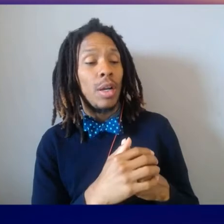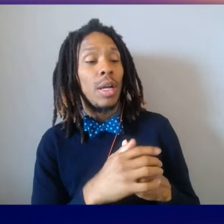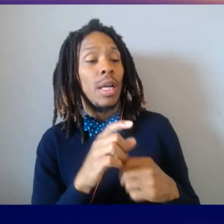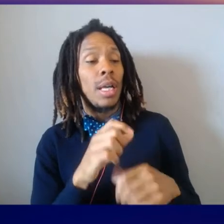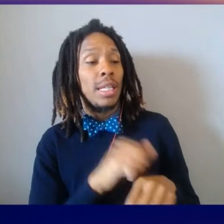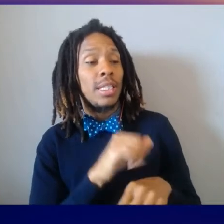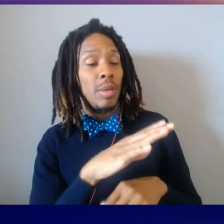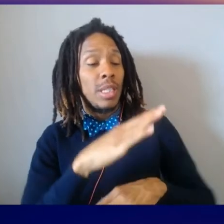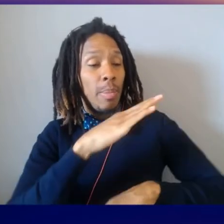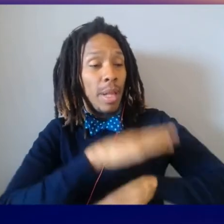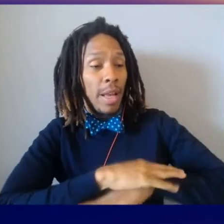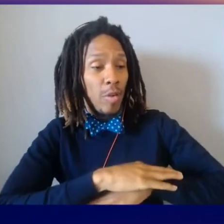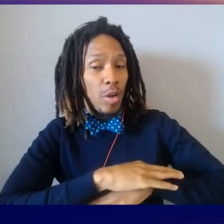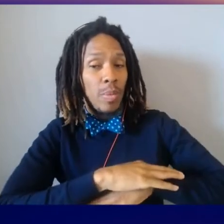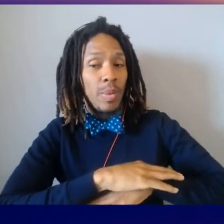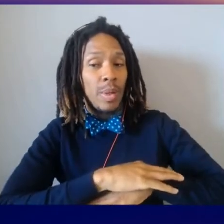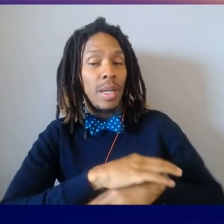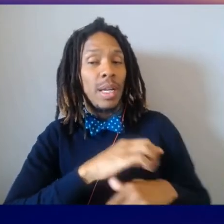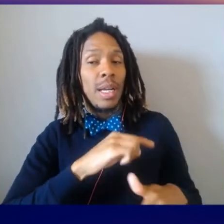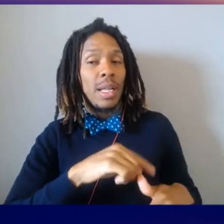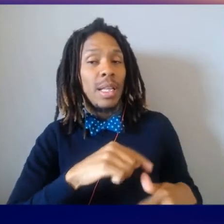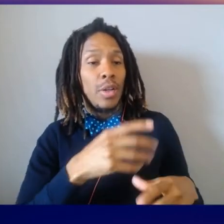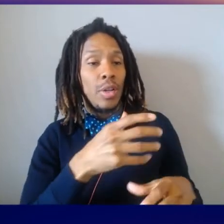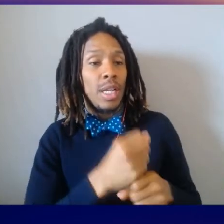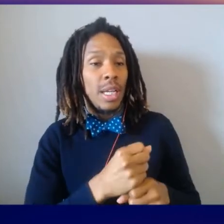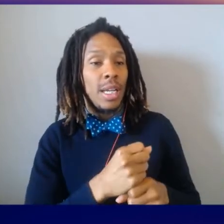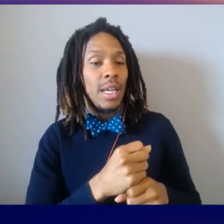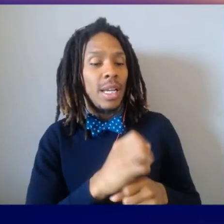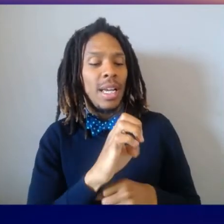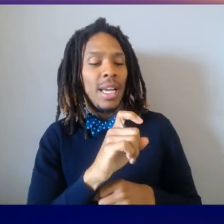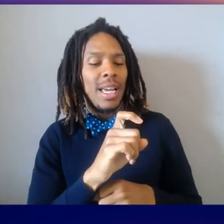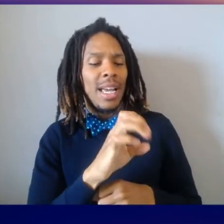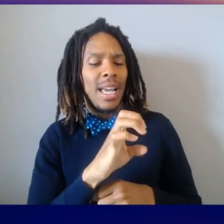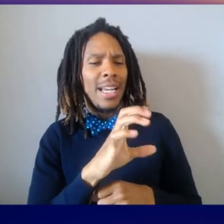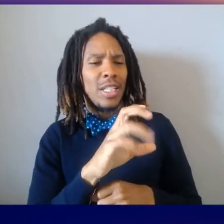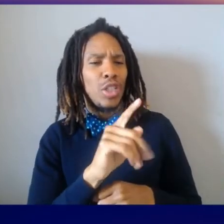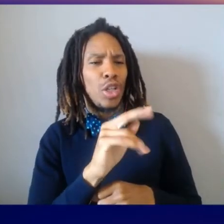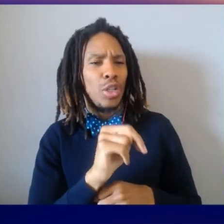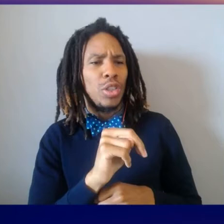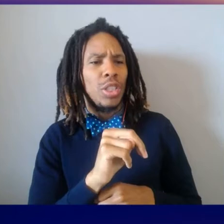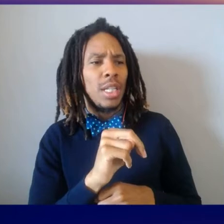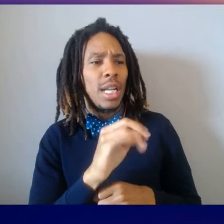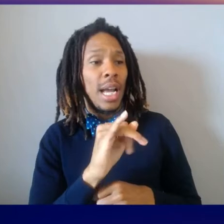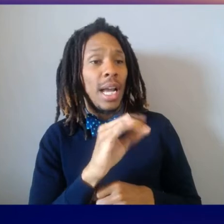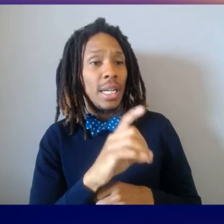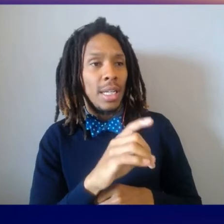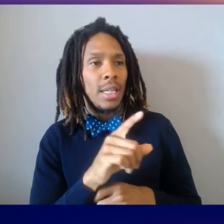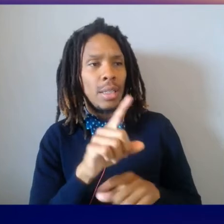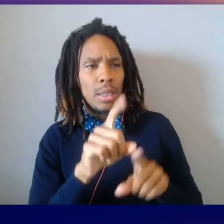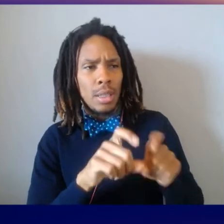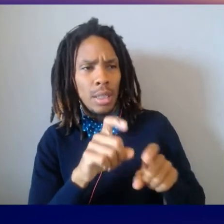and then you get back an execution ID and then you just query with the execution ID. You have to see the status.